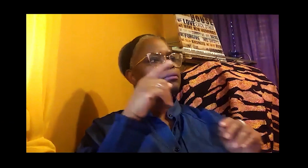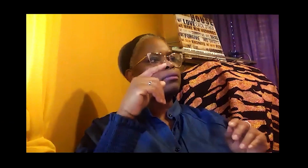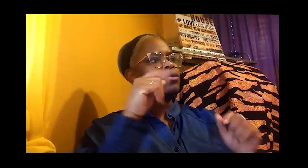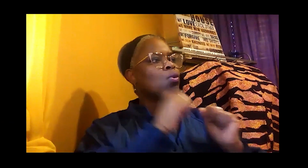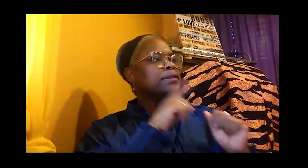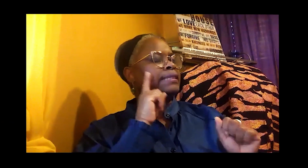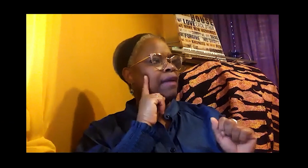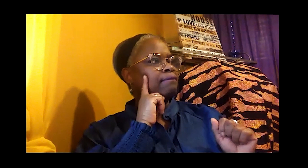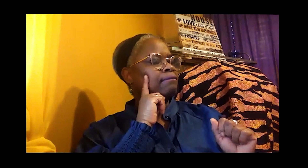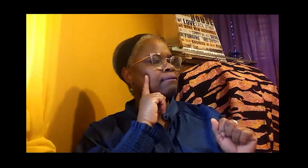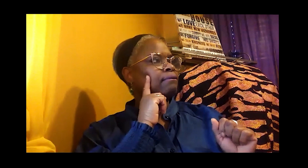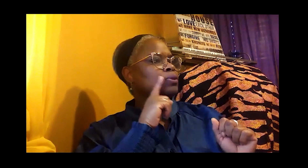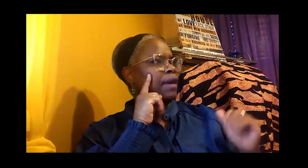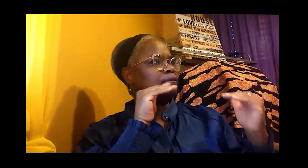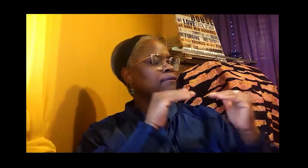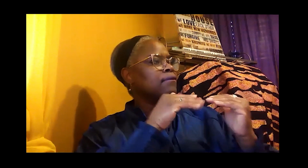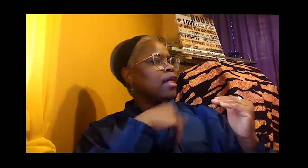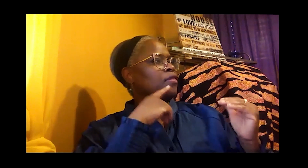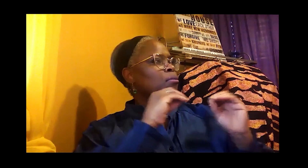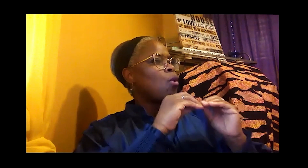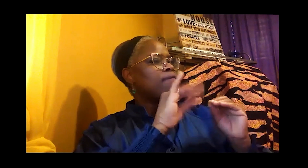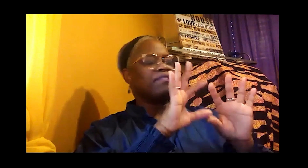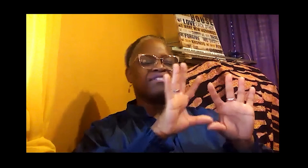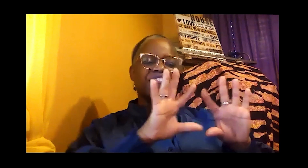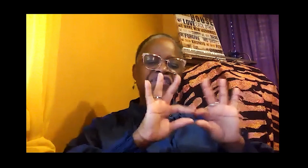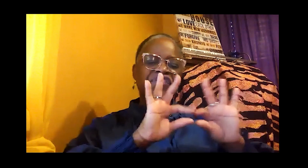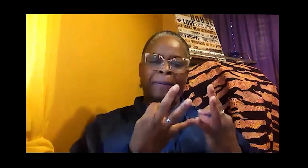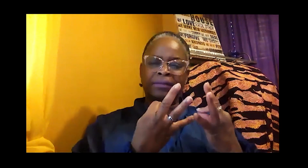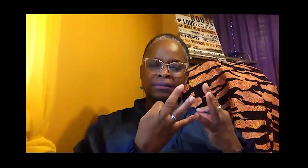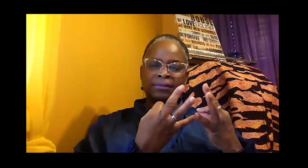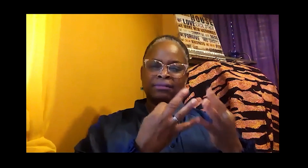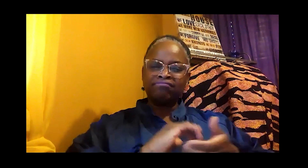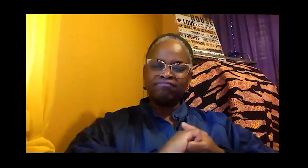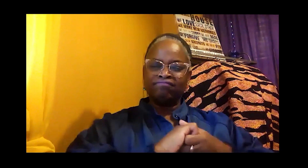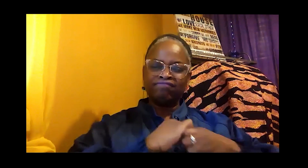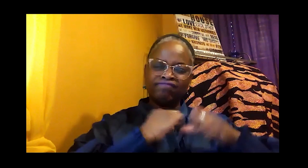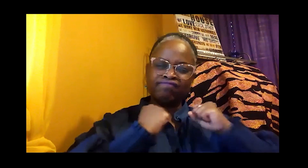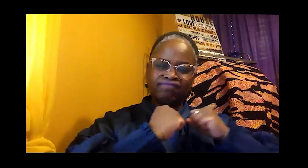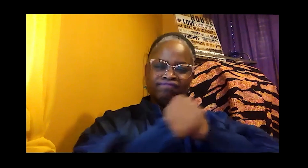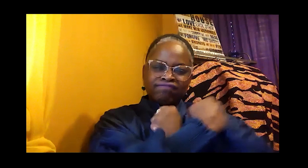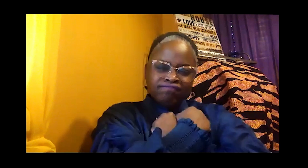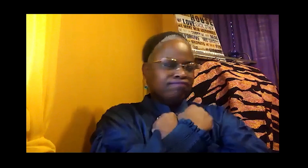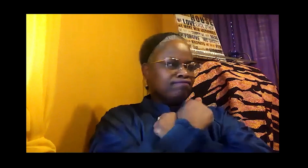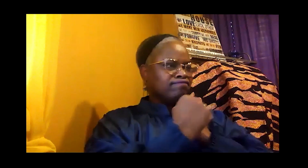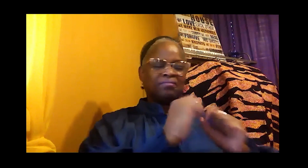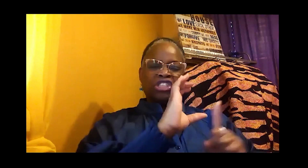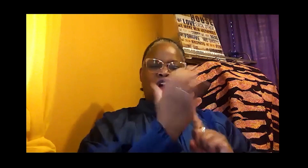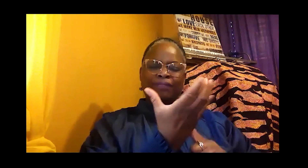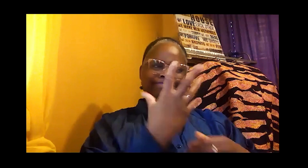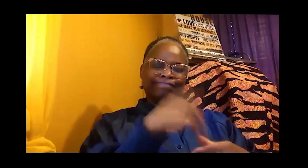With the Deaf community, it's more about family collaboration, love, and culture.